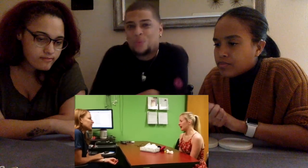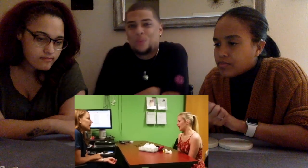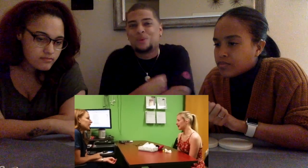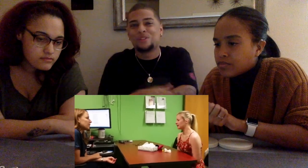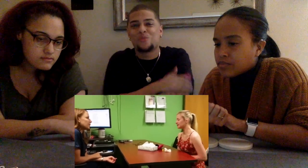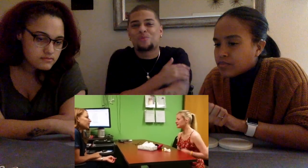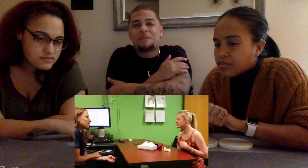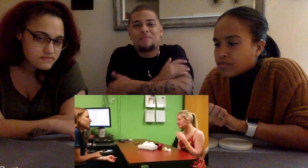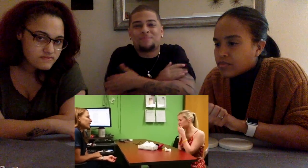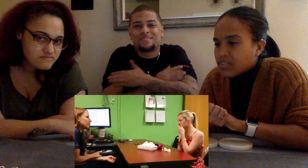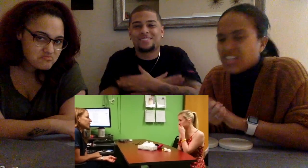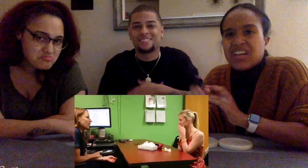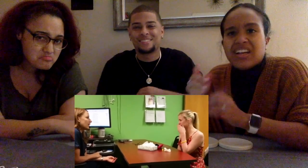D: Ooooo, goosebumps!